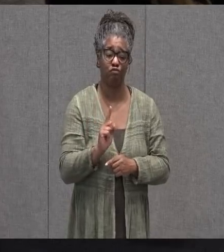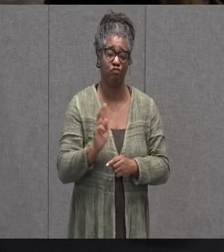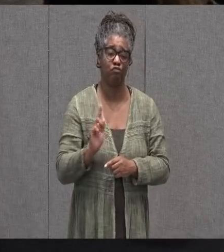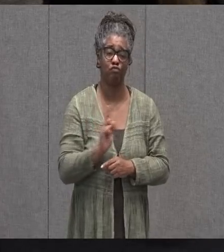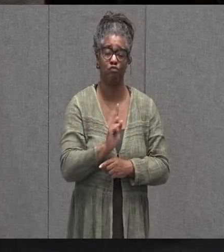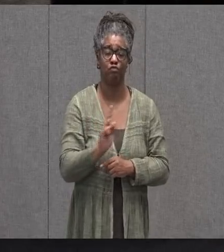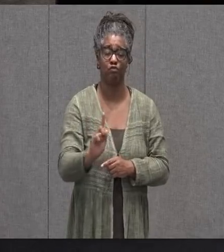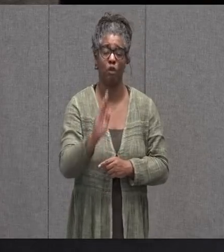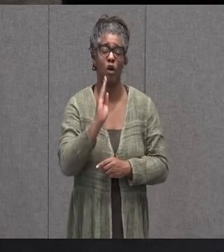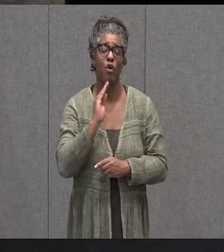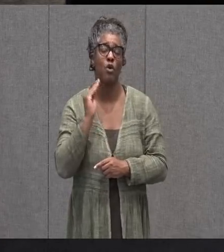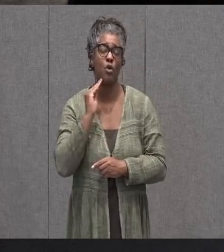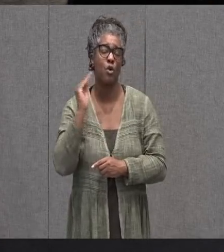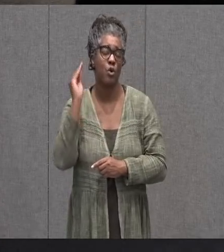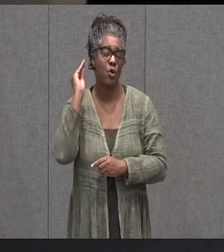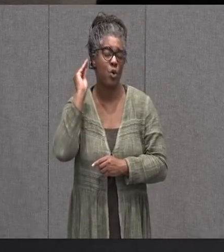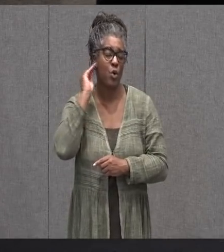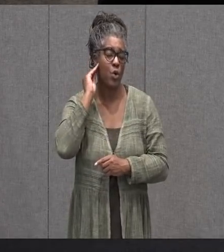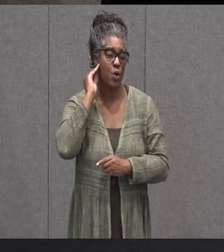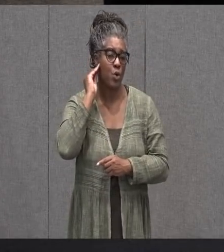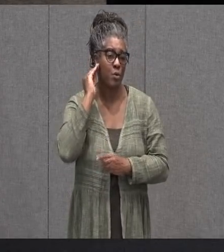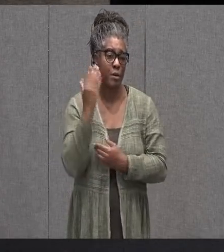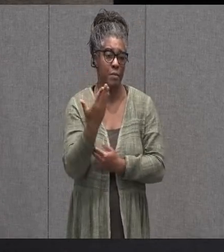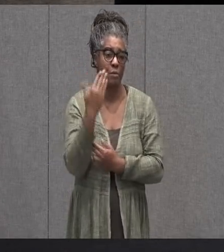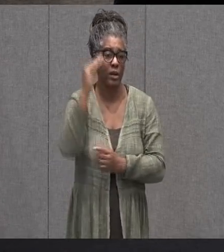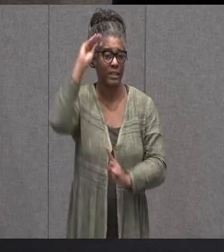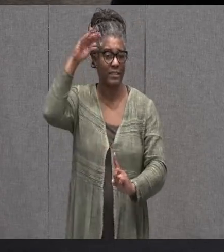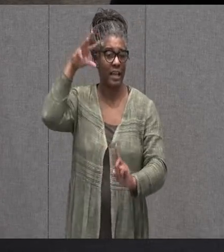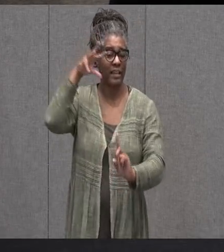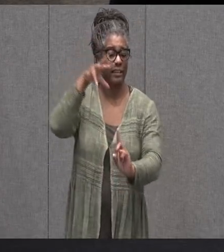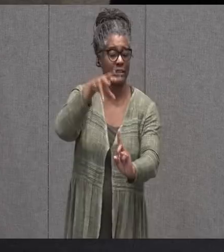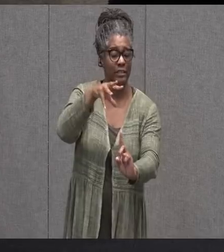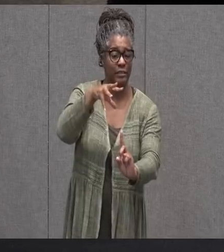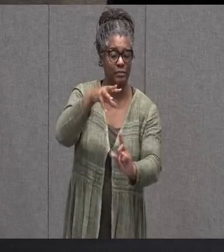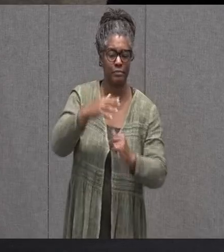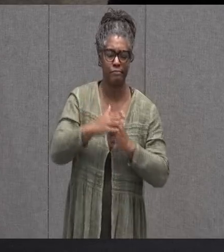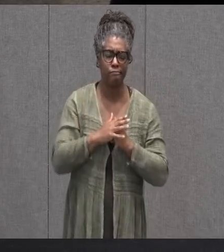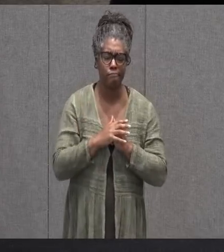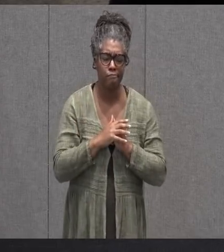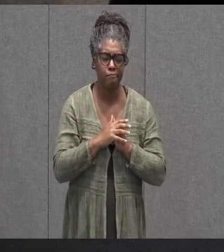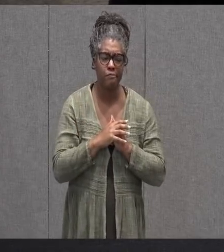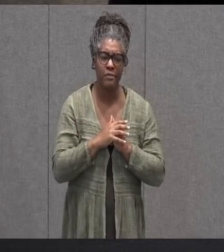Hmm, I wonder what he's going to do with all of those objects?